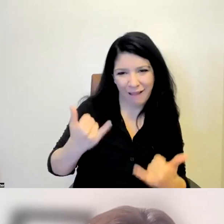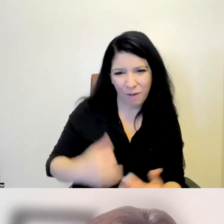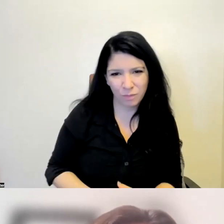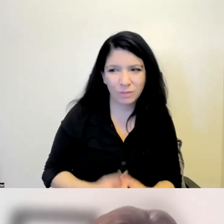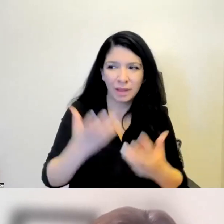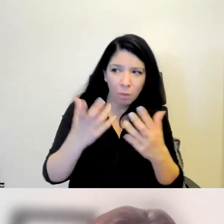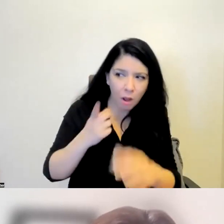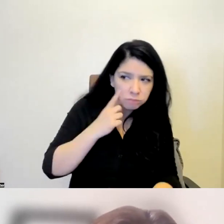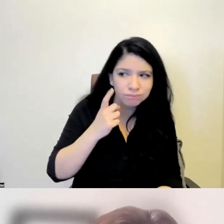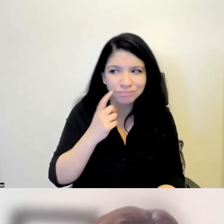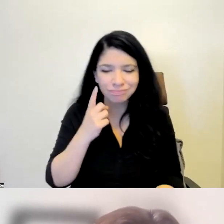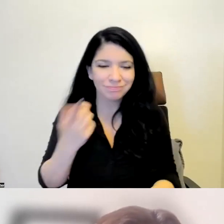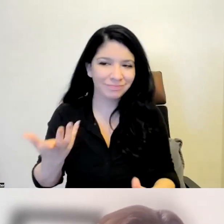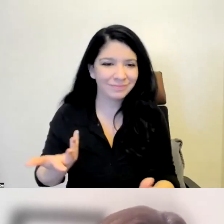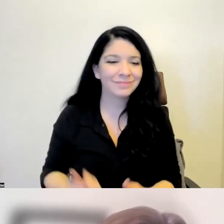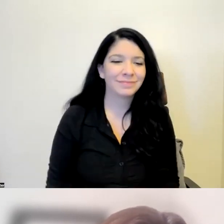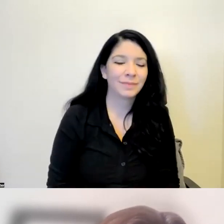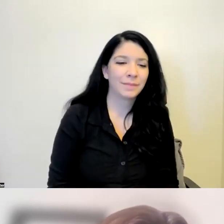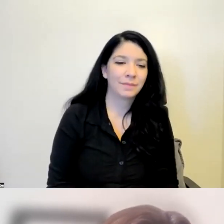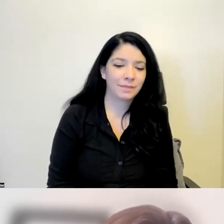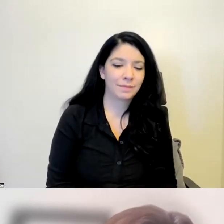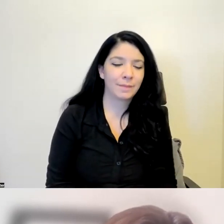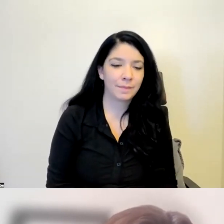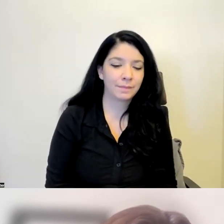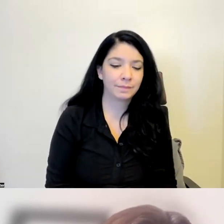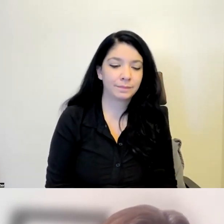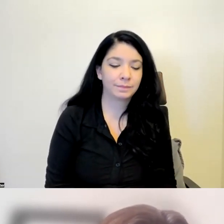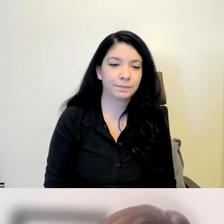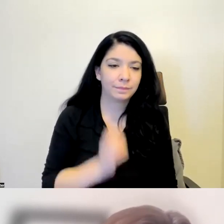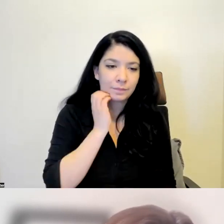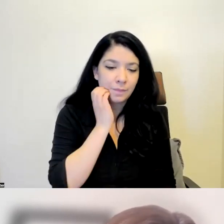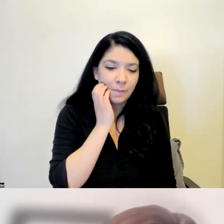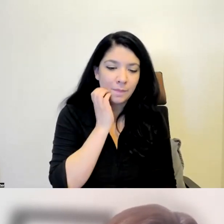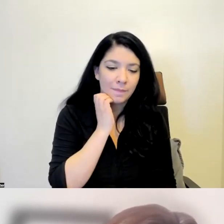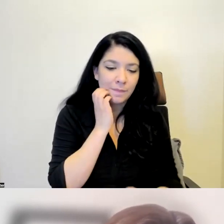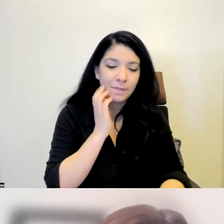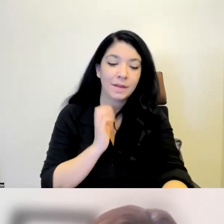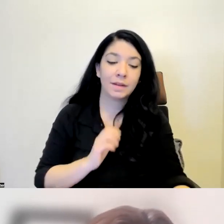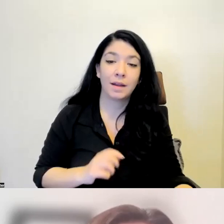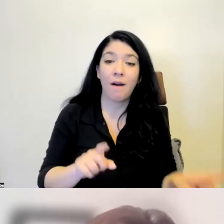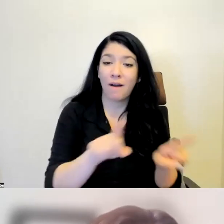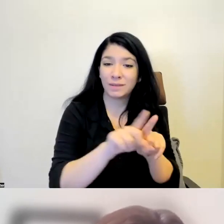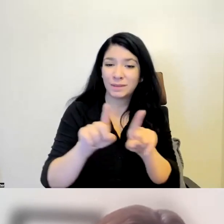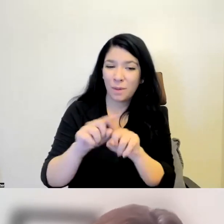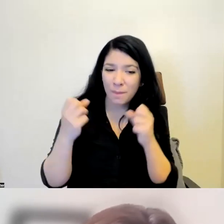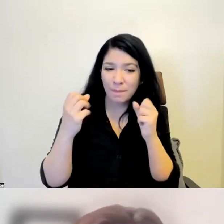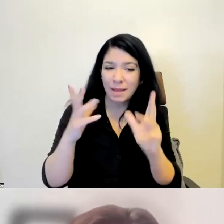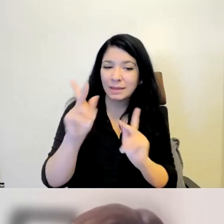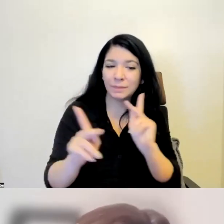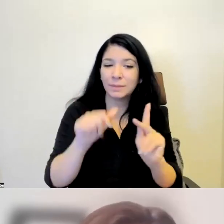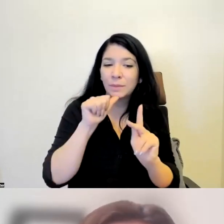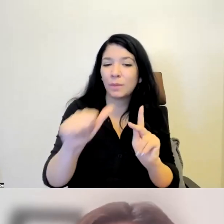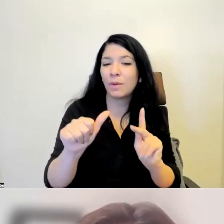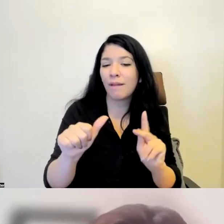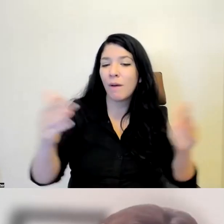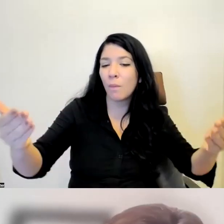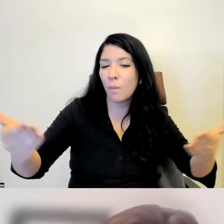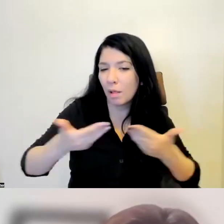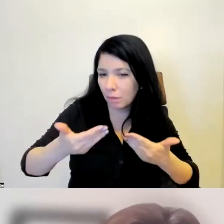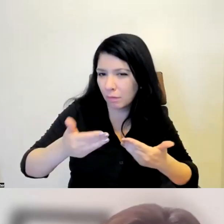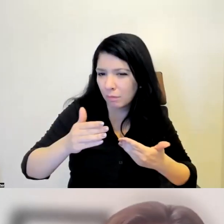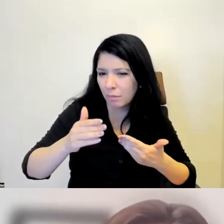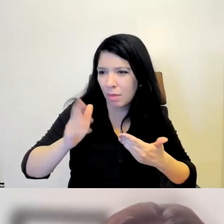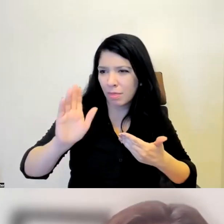is something that will not be welcomed in many spots. So you want to say, just establish things